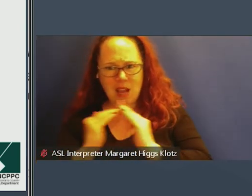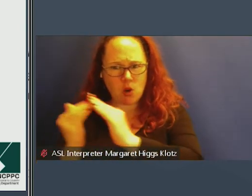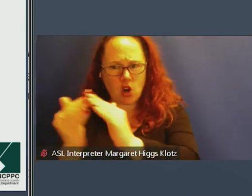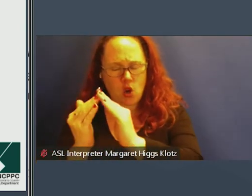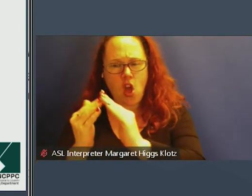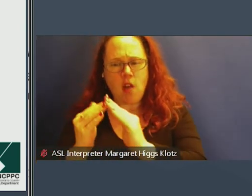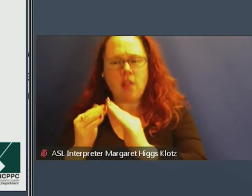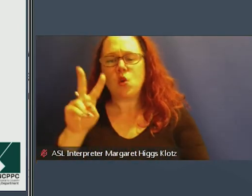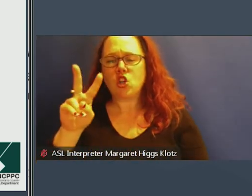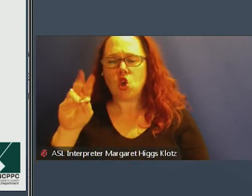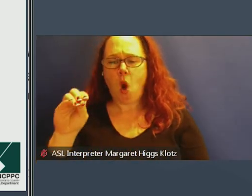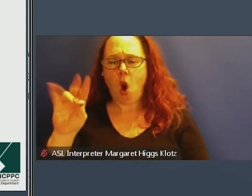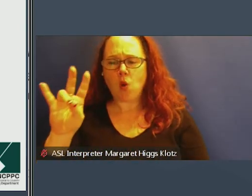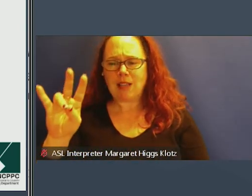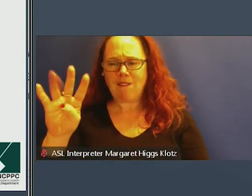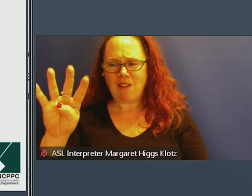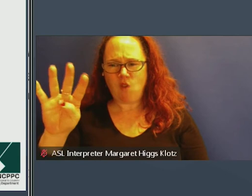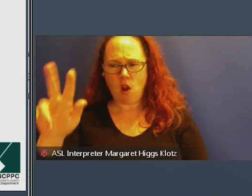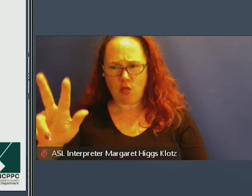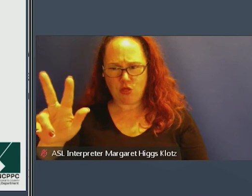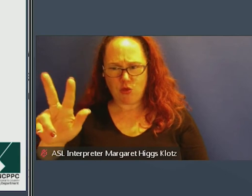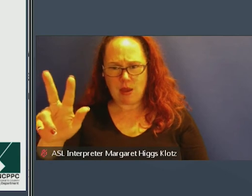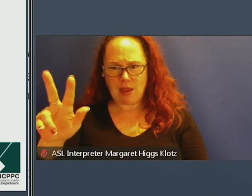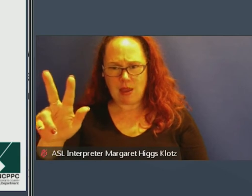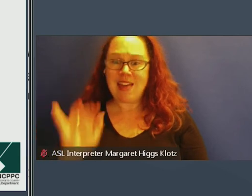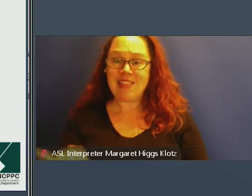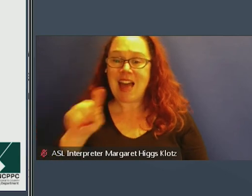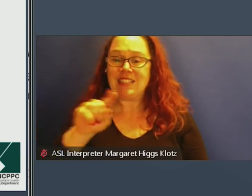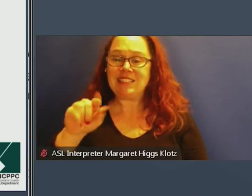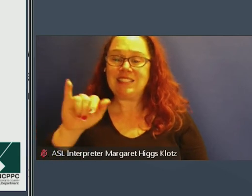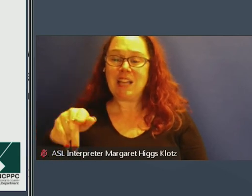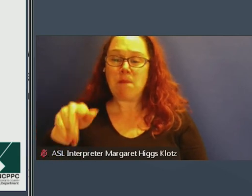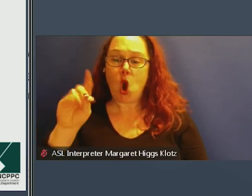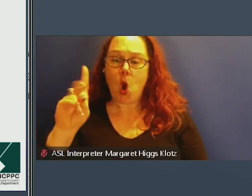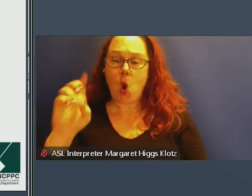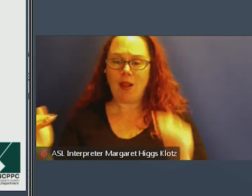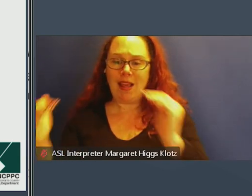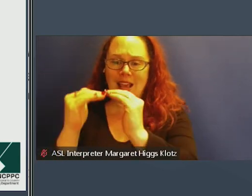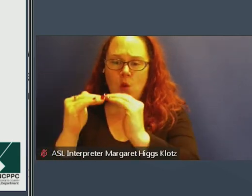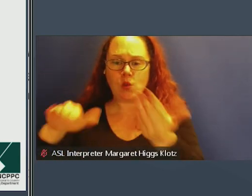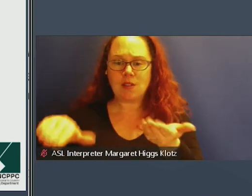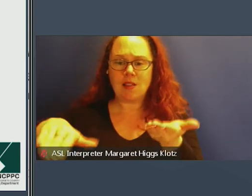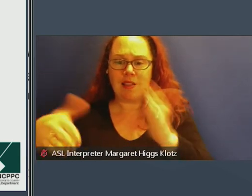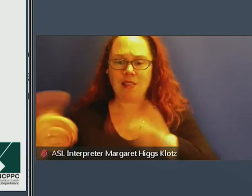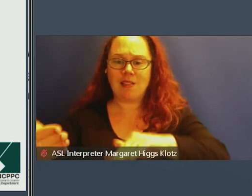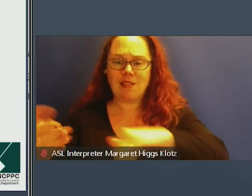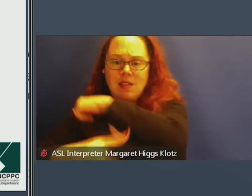That's this code is almost definitely is for us. It's like you two Oh seven, four, three.